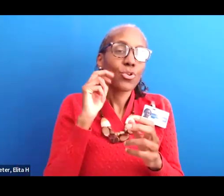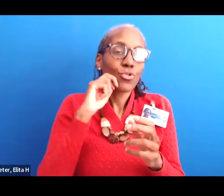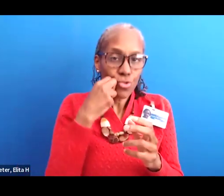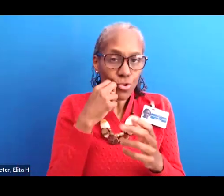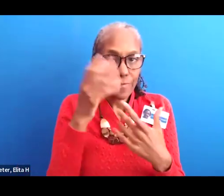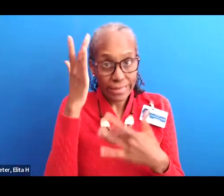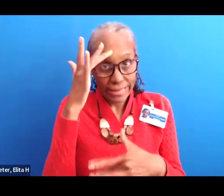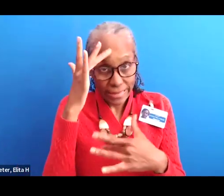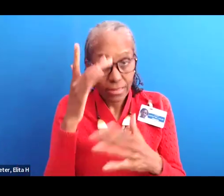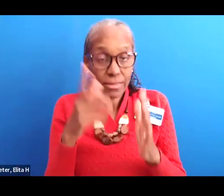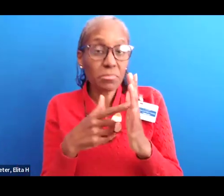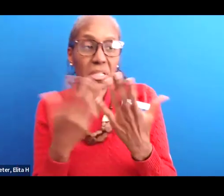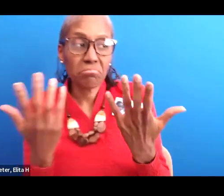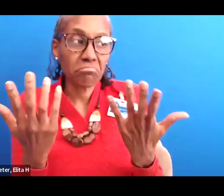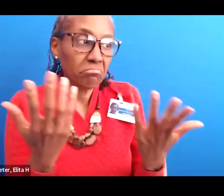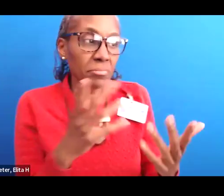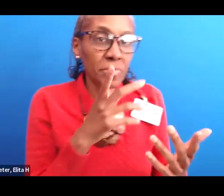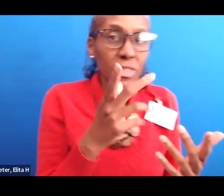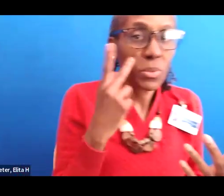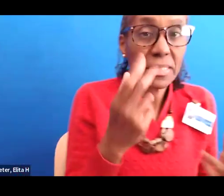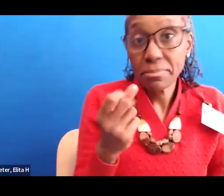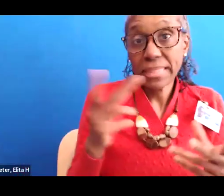sometimes they don't see that many people with spinal cord injury.